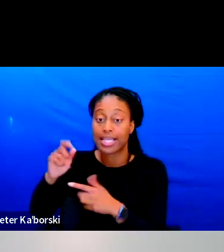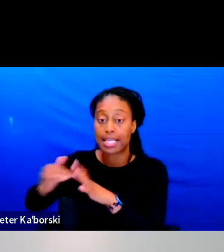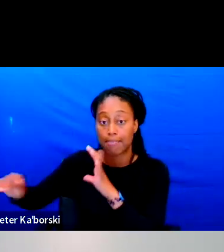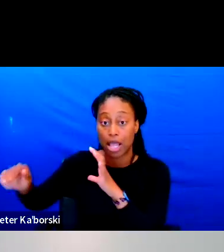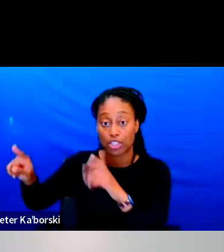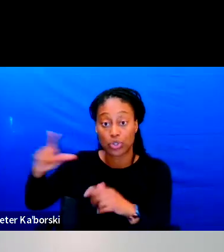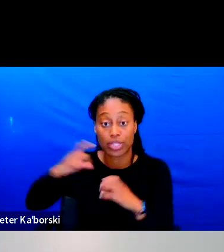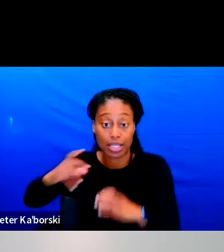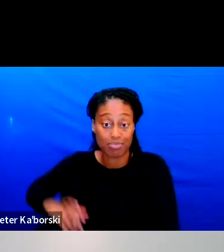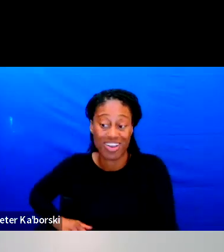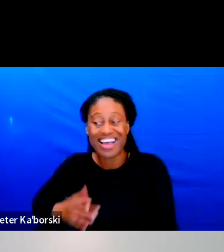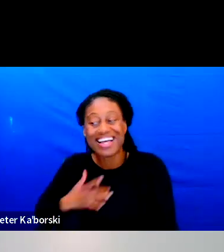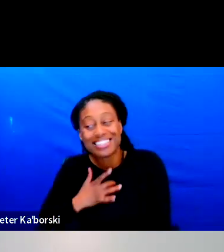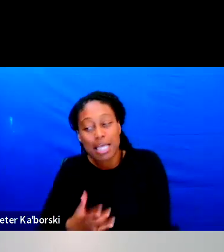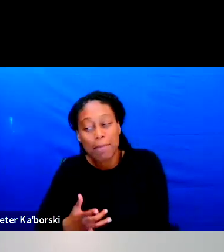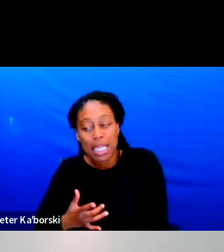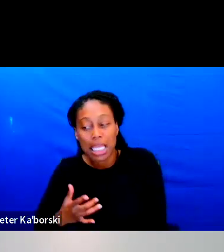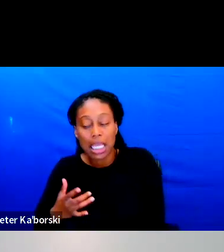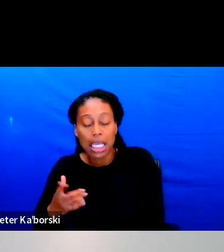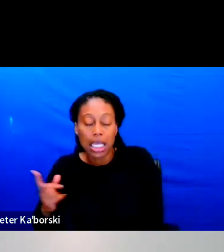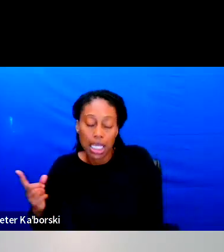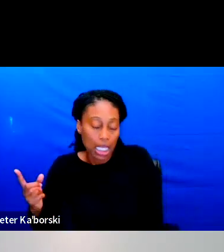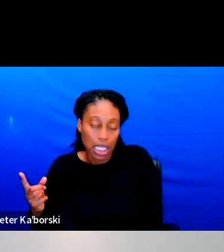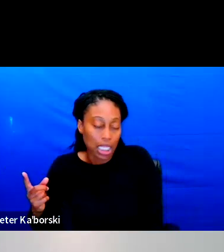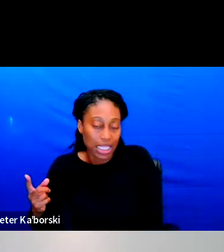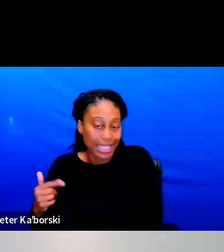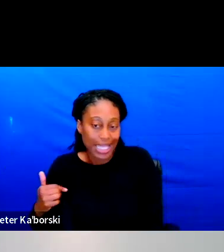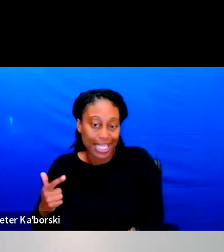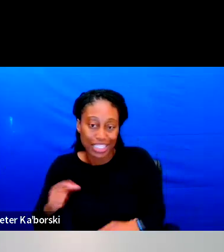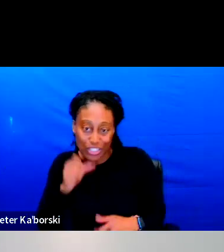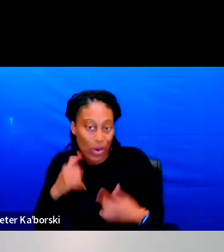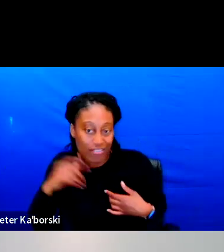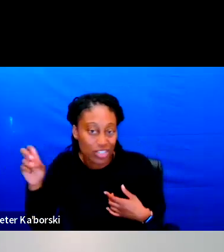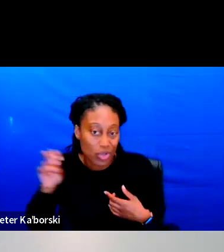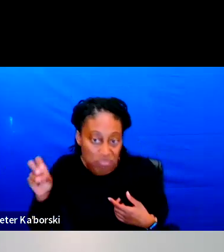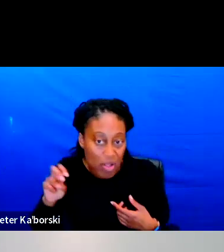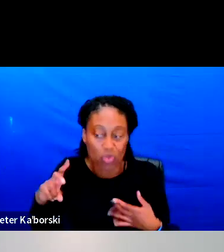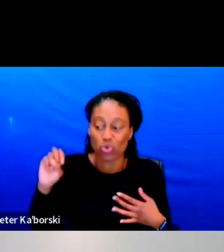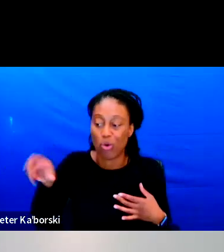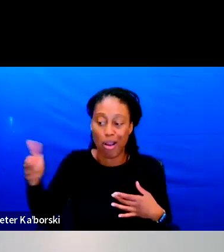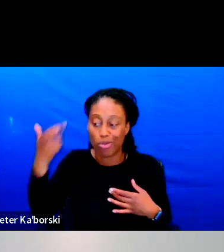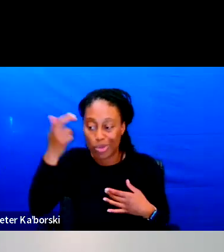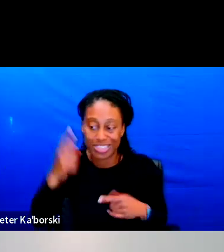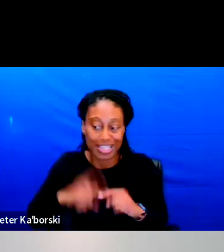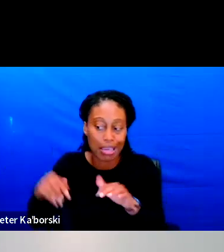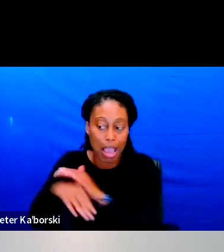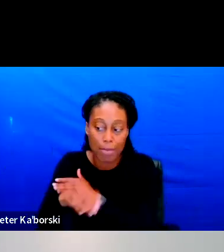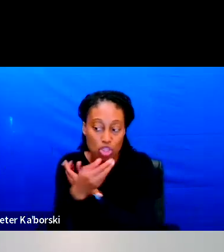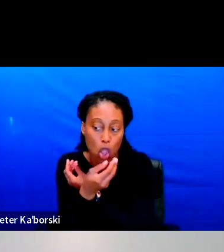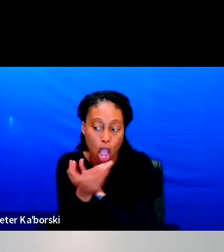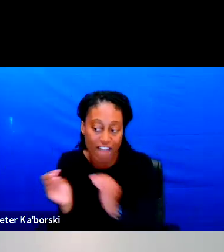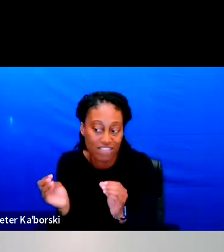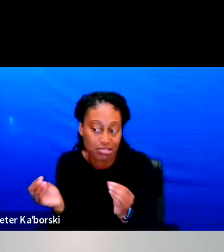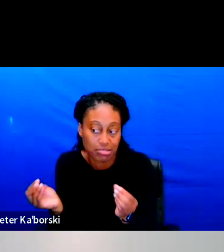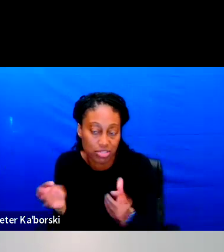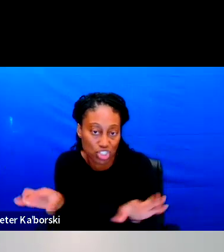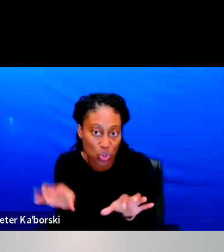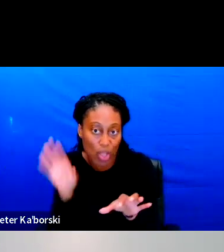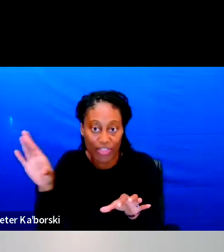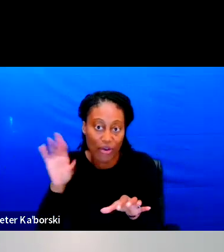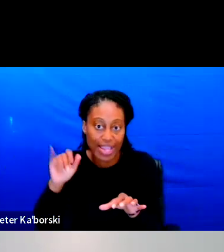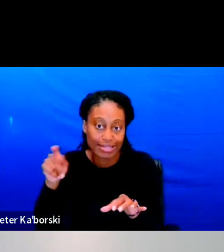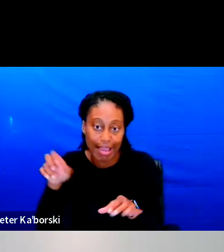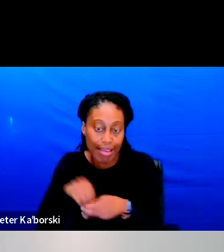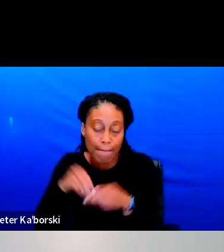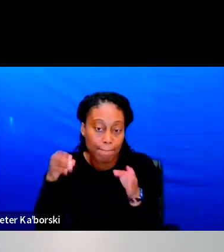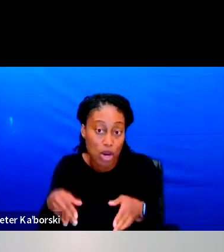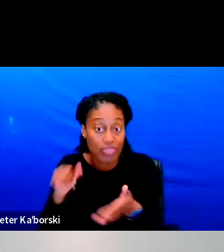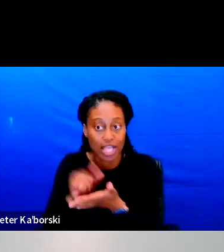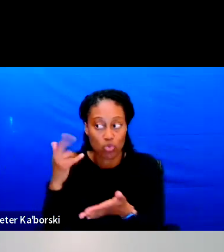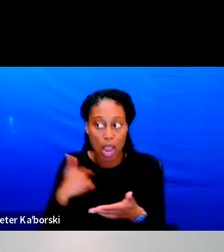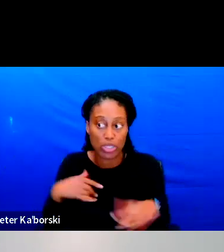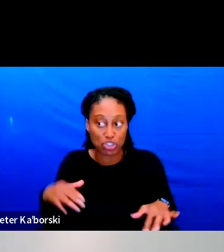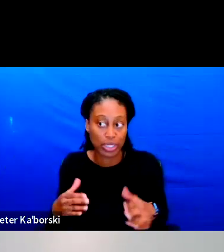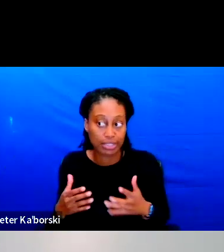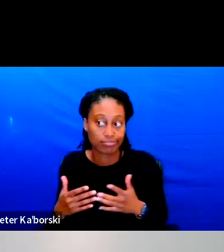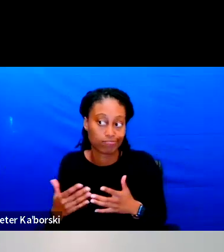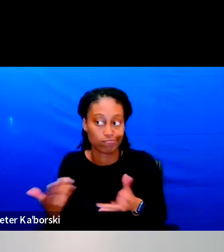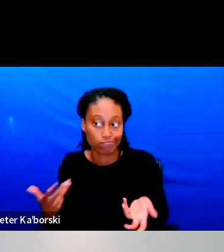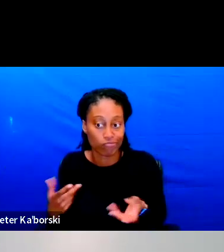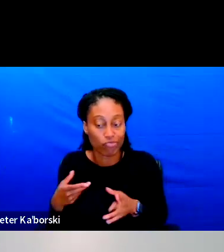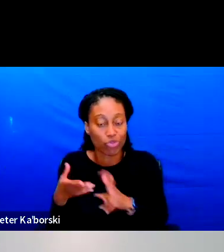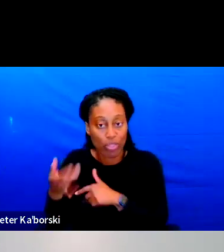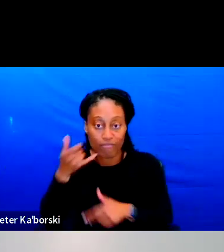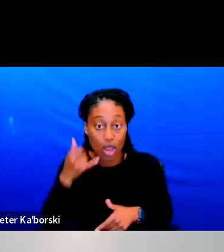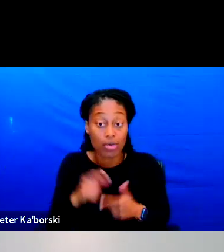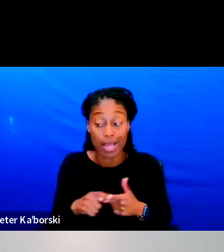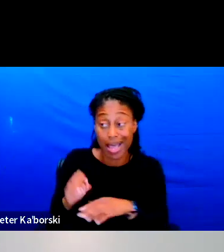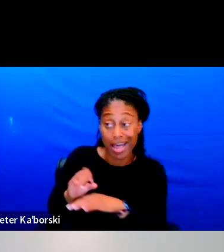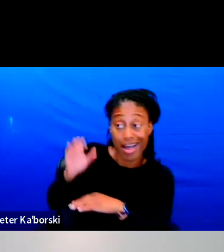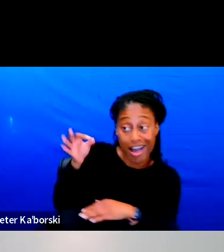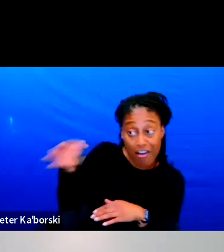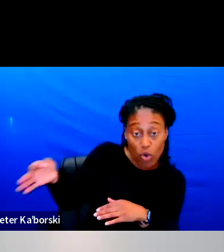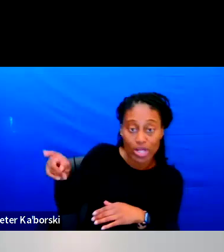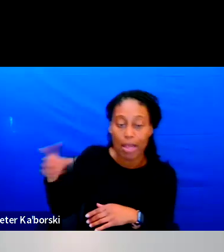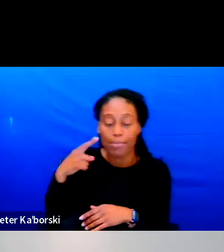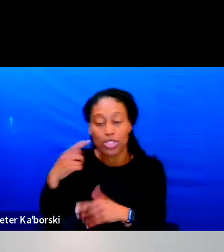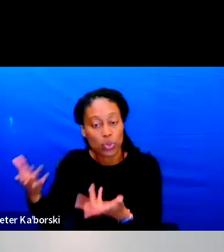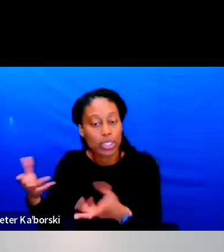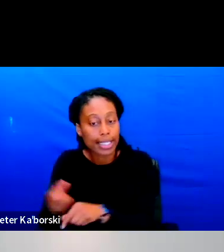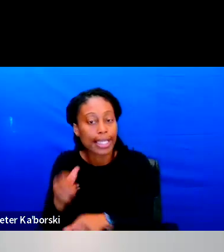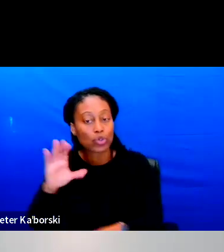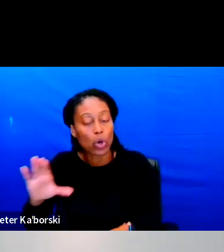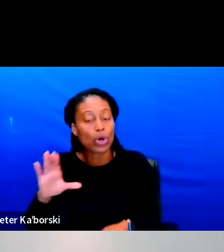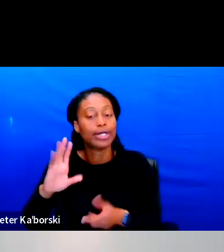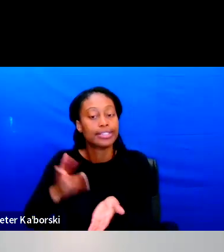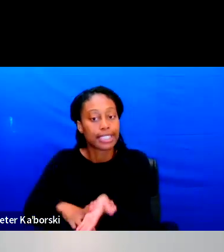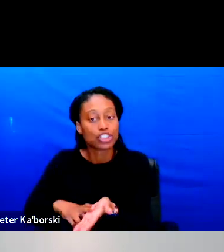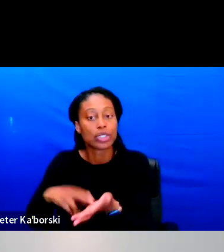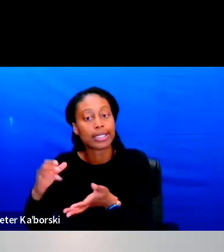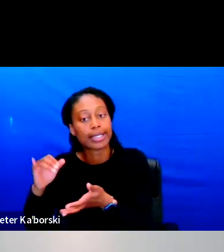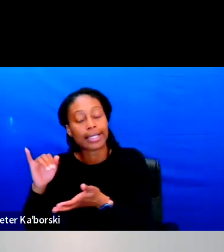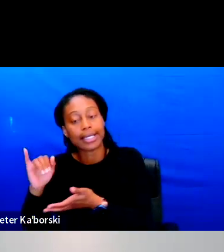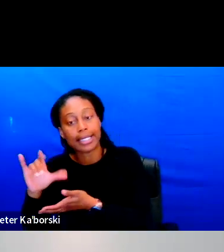Dee Henry CILO they/she: this is usually a lot of the consumers I work with. They cannot. They don't have transportation, or for different reasons. They can't come into the office to do their intake in person. So that's why I'm doing it this way. And then I have to send it to them to get their signatures and initials on all these things. One of the struggles I'm running into is that a lot of times. People